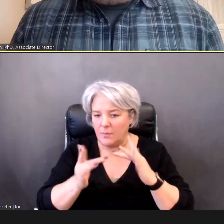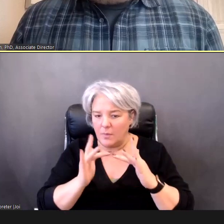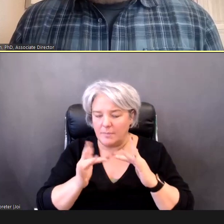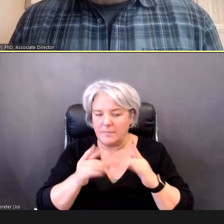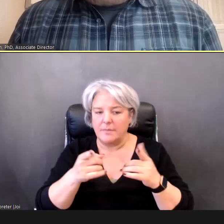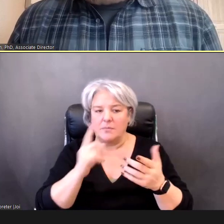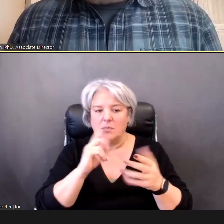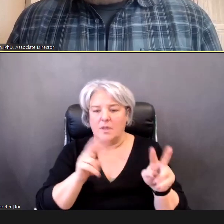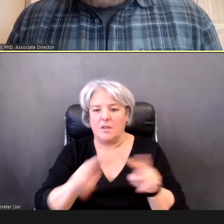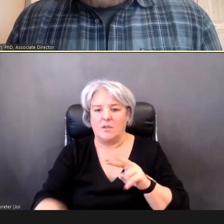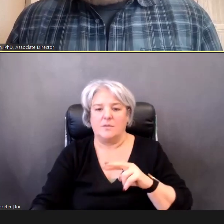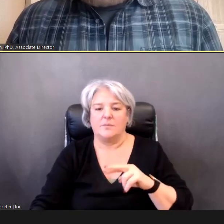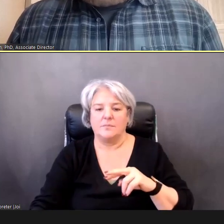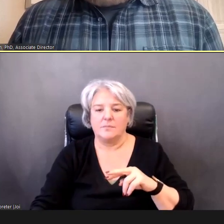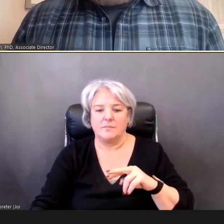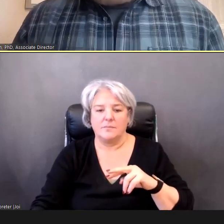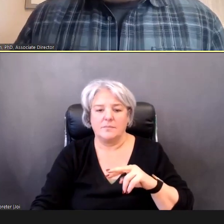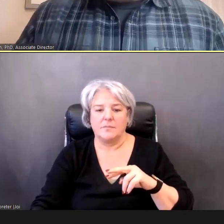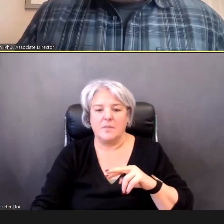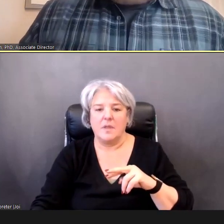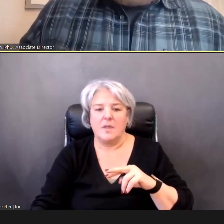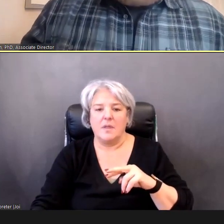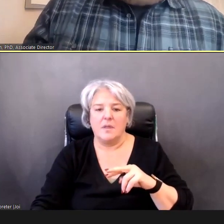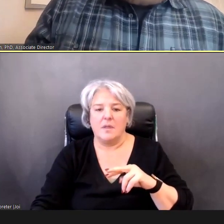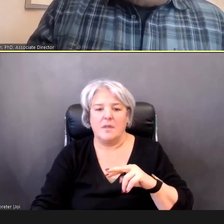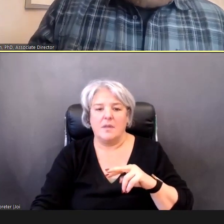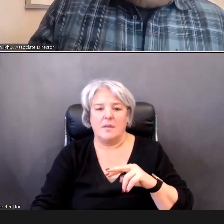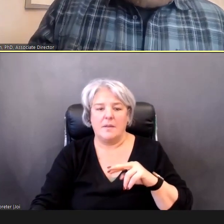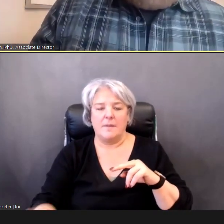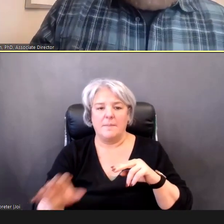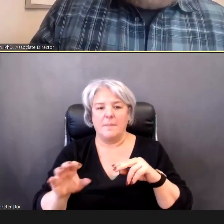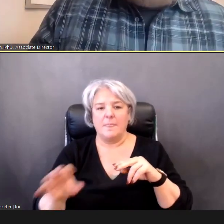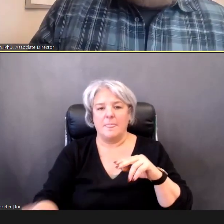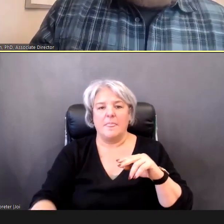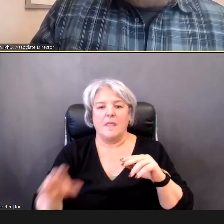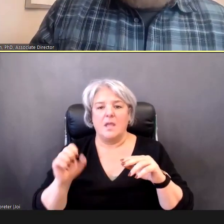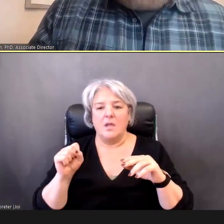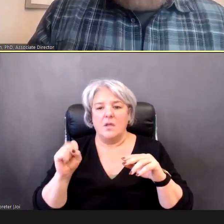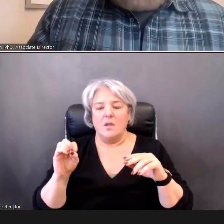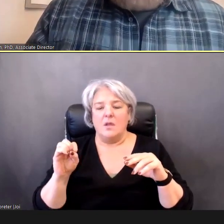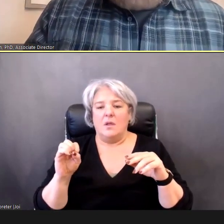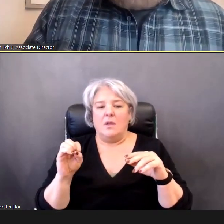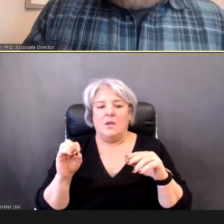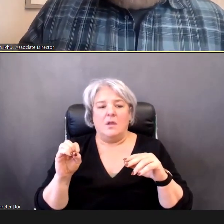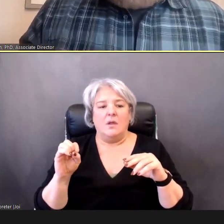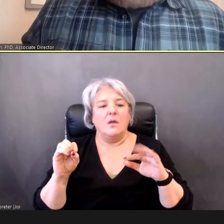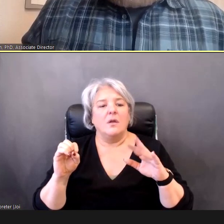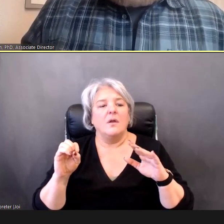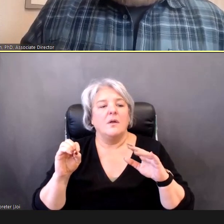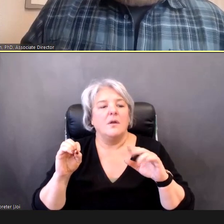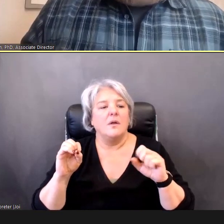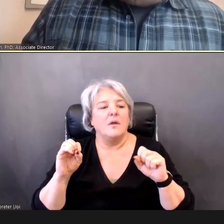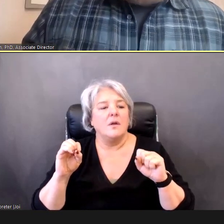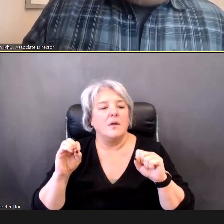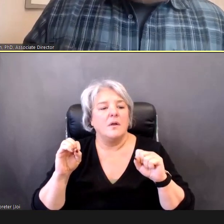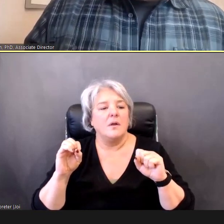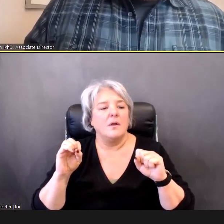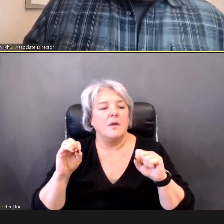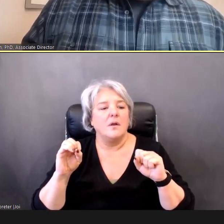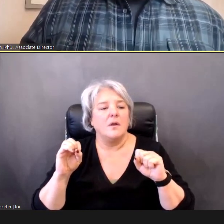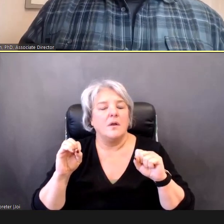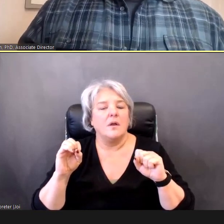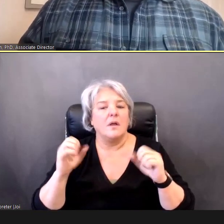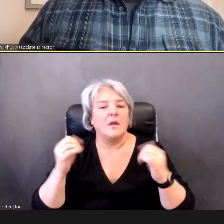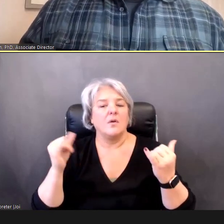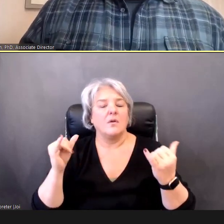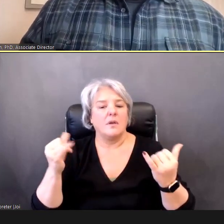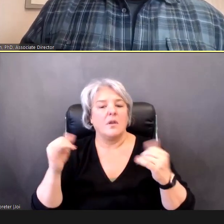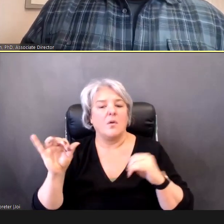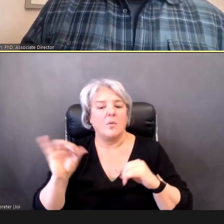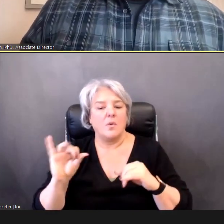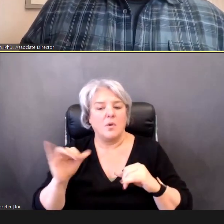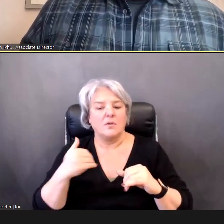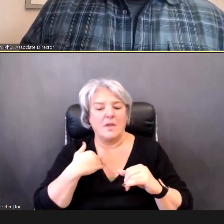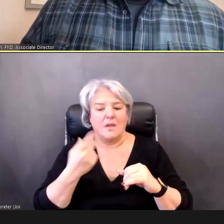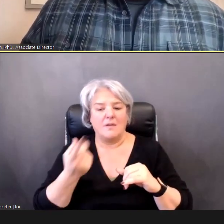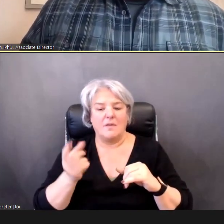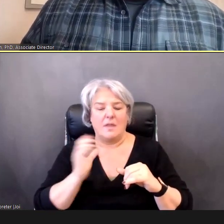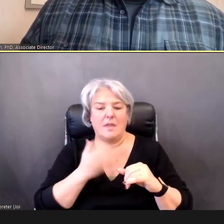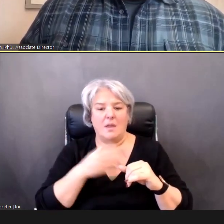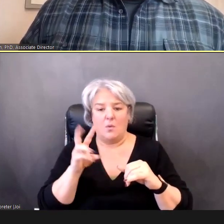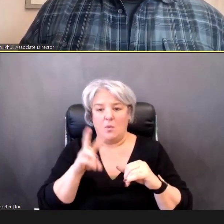you to take a look at um so